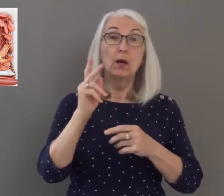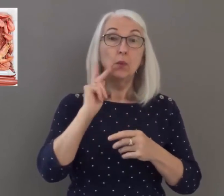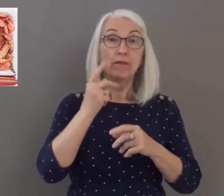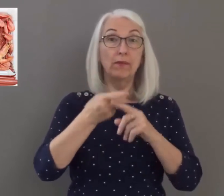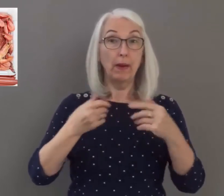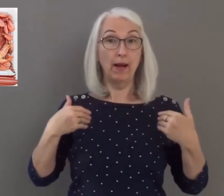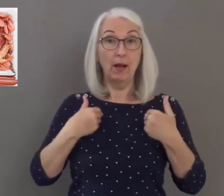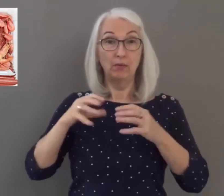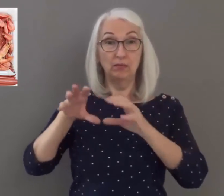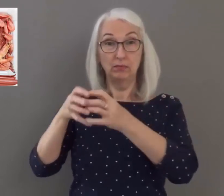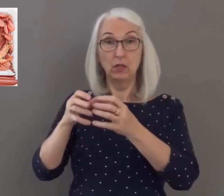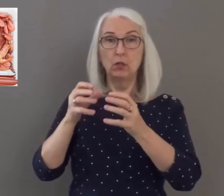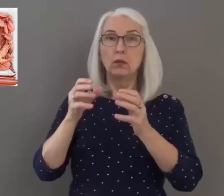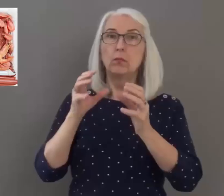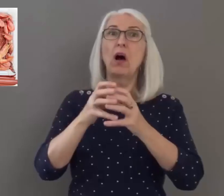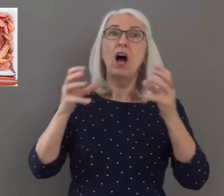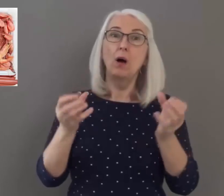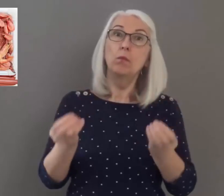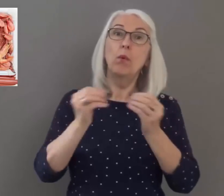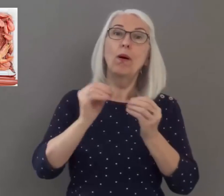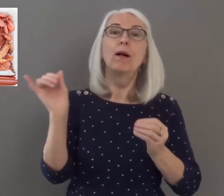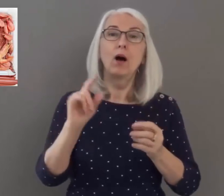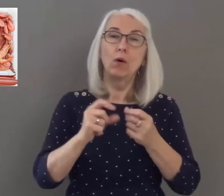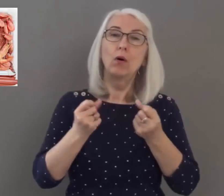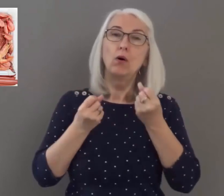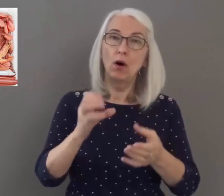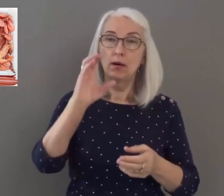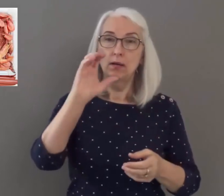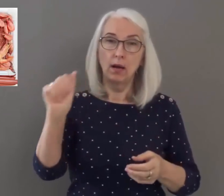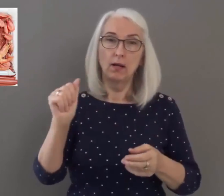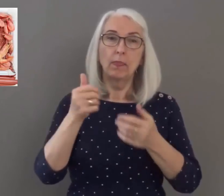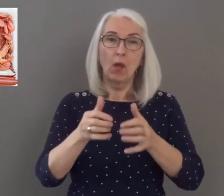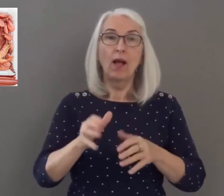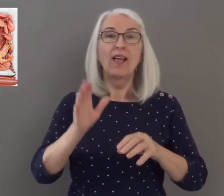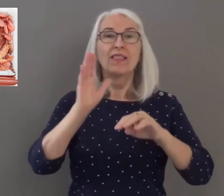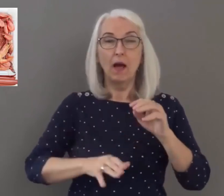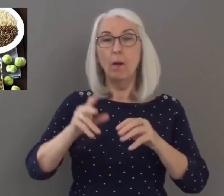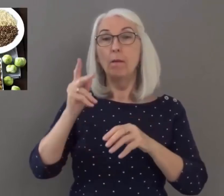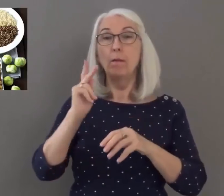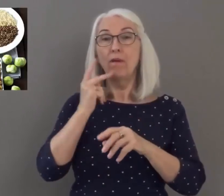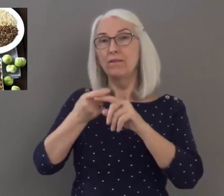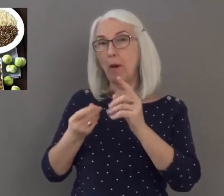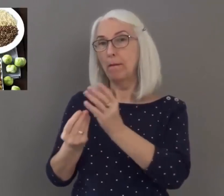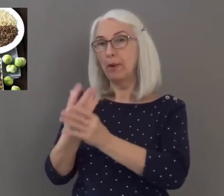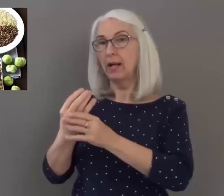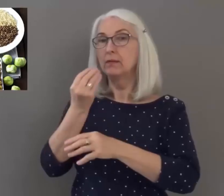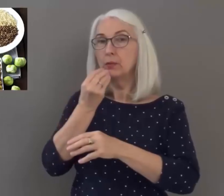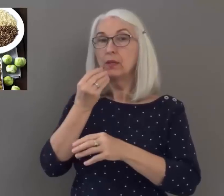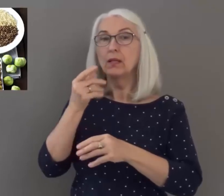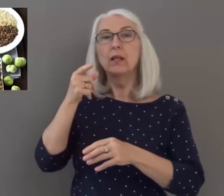Protein from animal products is much more likely to cause calcium loss than protein from plant foods.